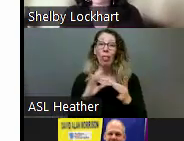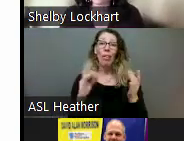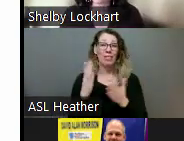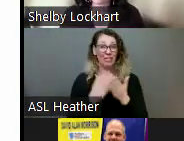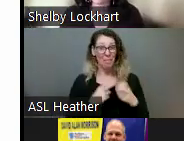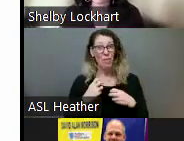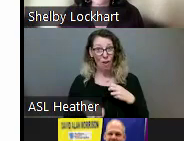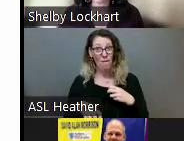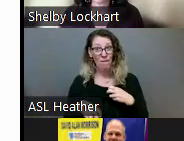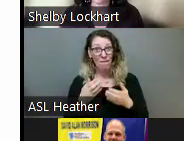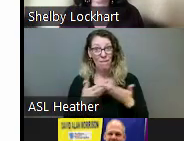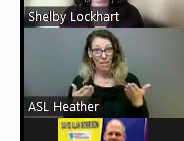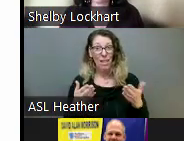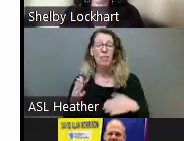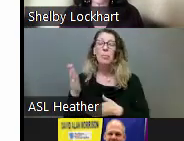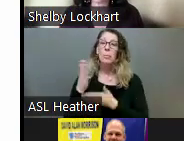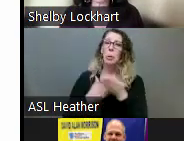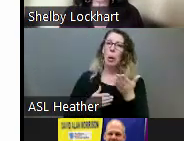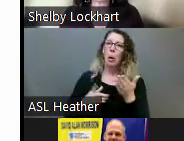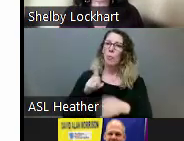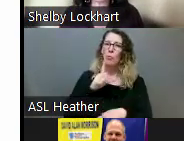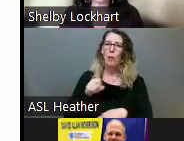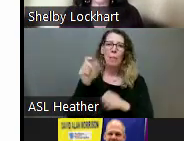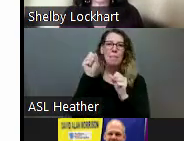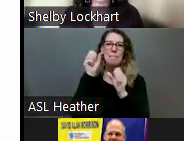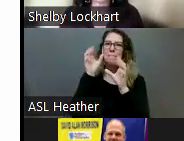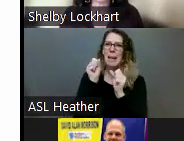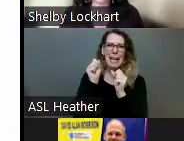things and I heard some really amazing, amazing honesty,